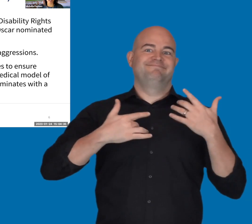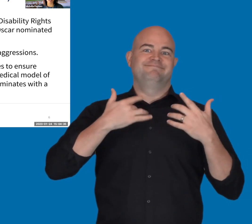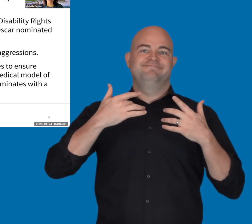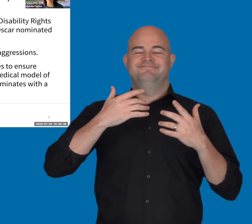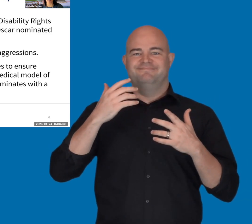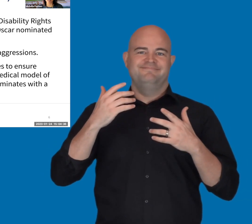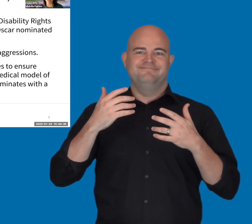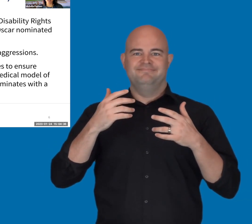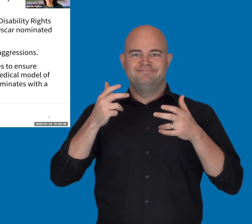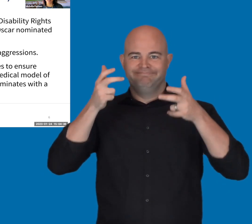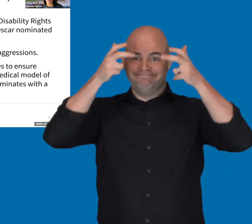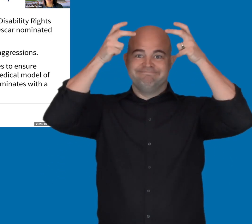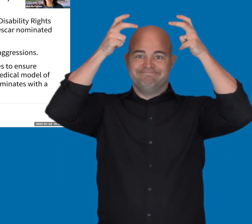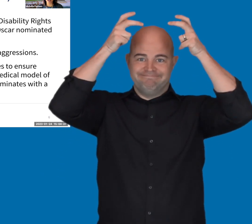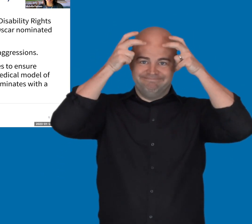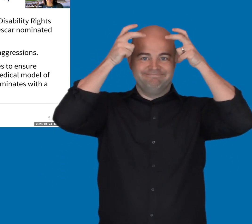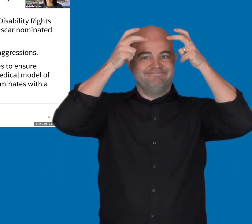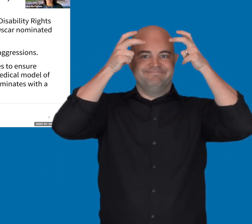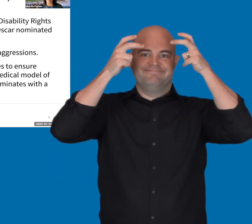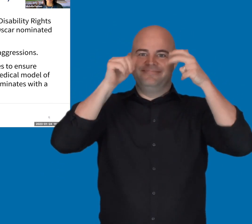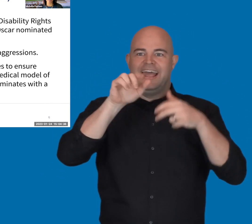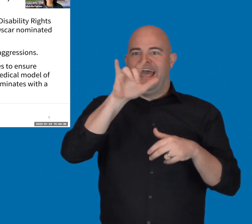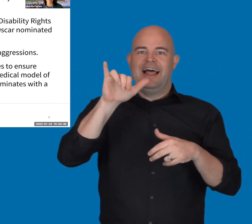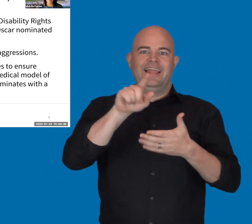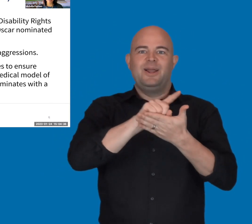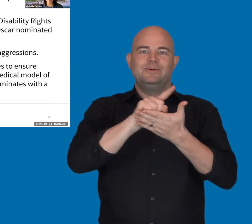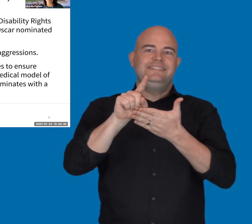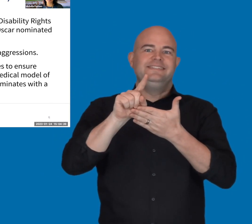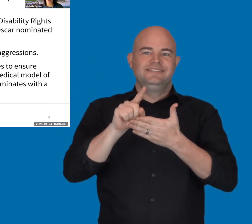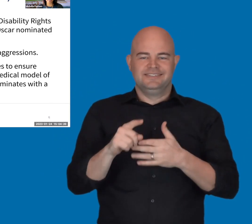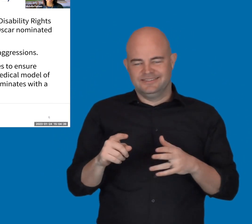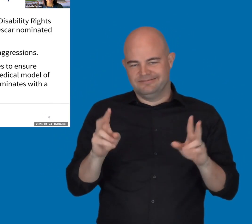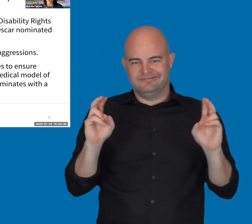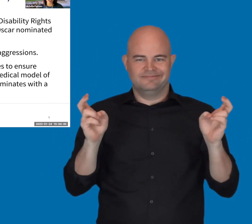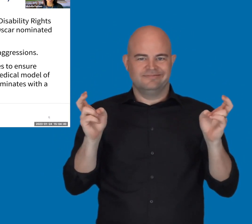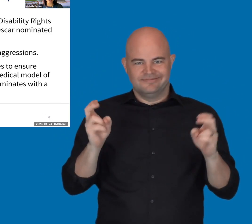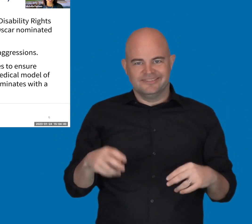for people to use on campus and in their classrooms.